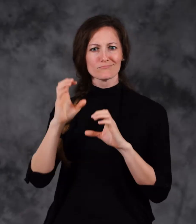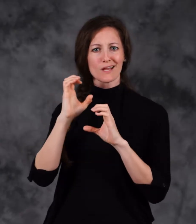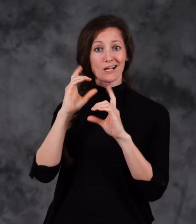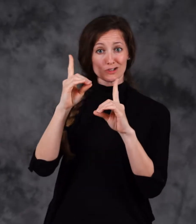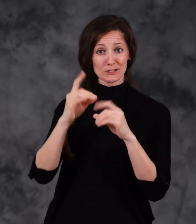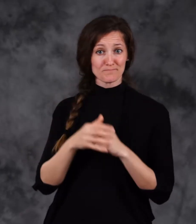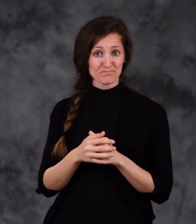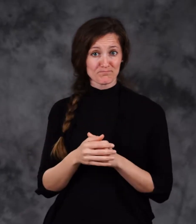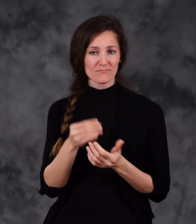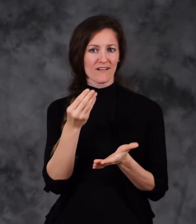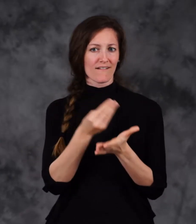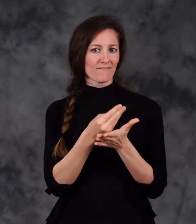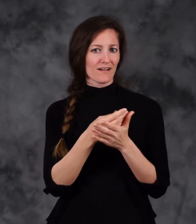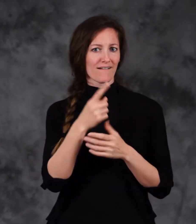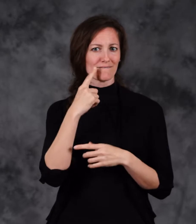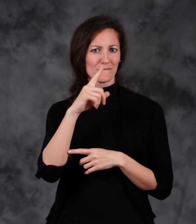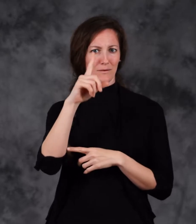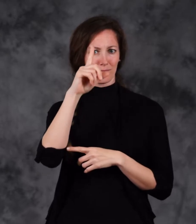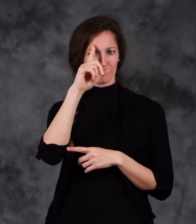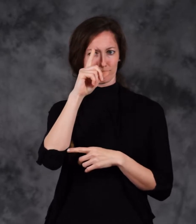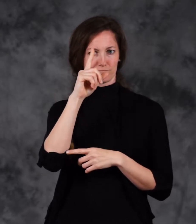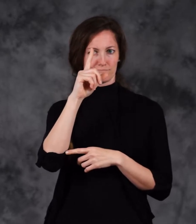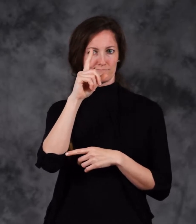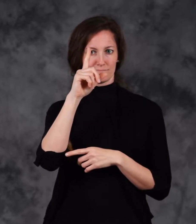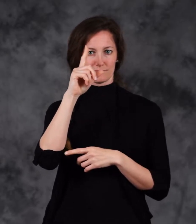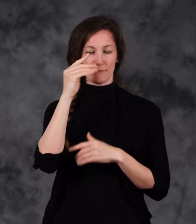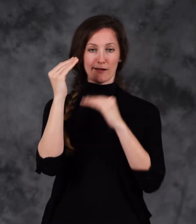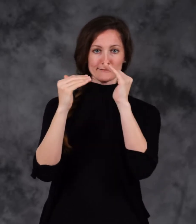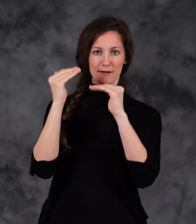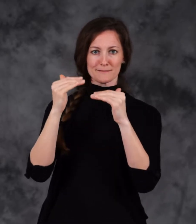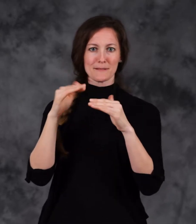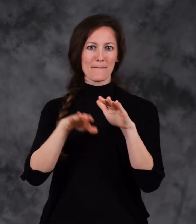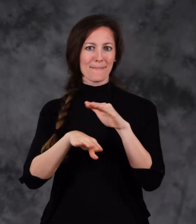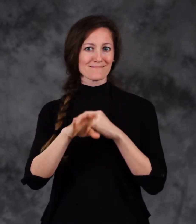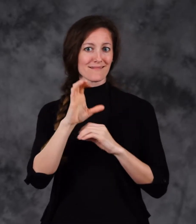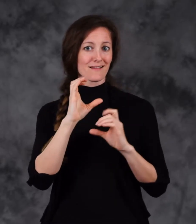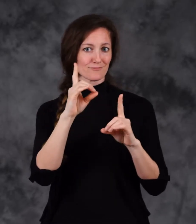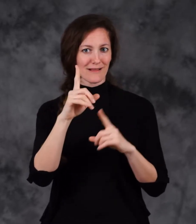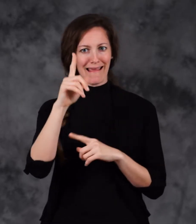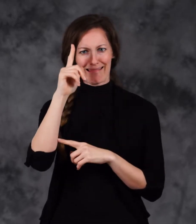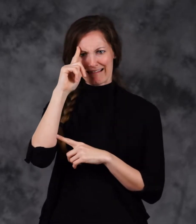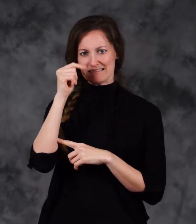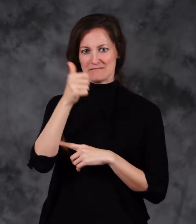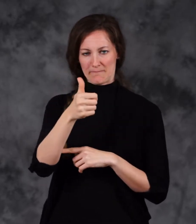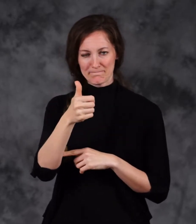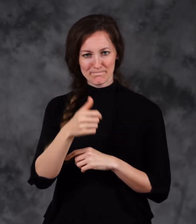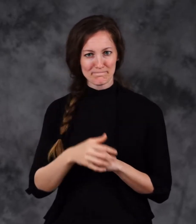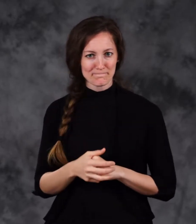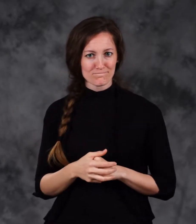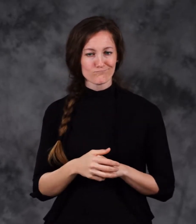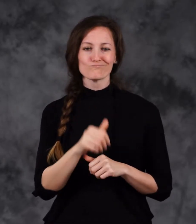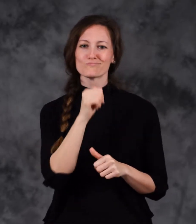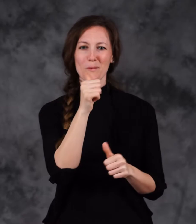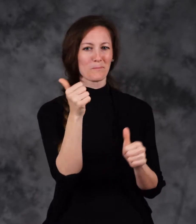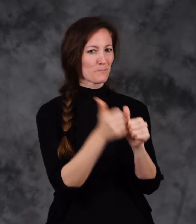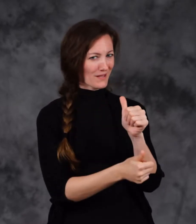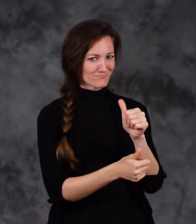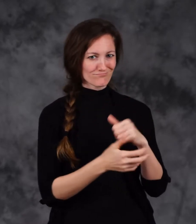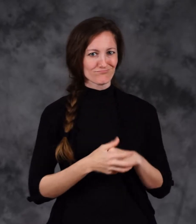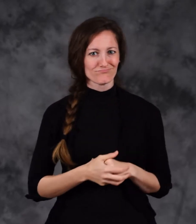Education: Funding for Adult Basic Education at ThinkSelf: Not Passed